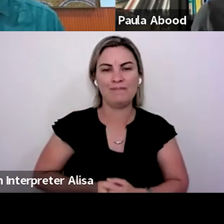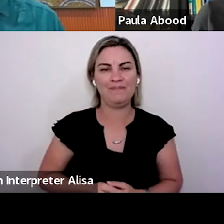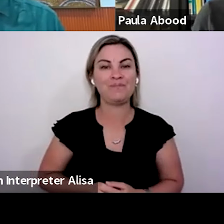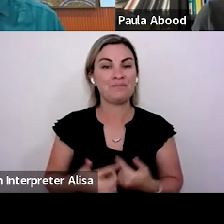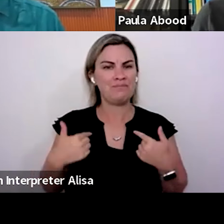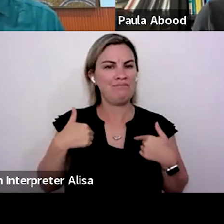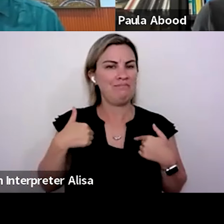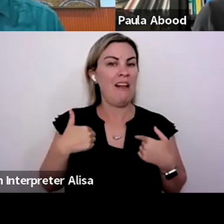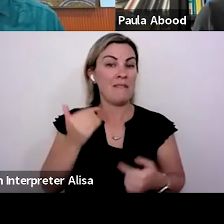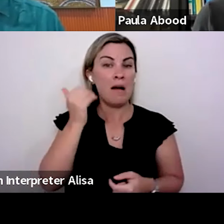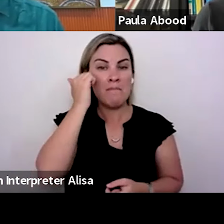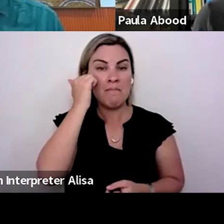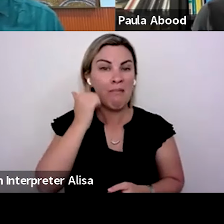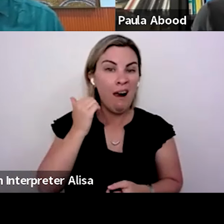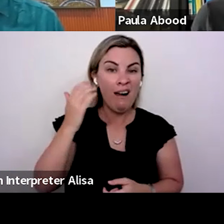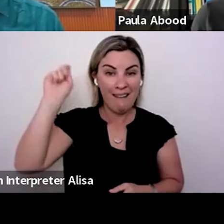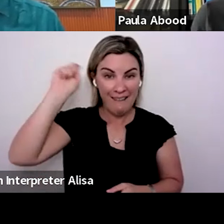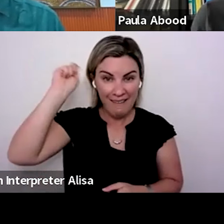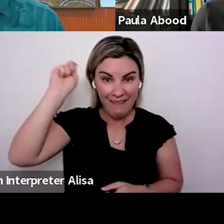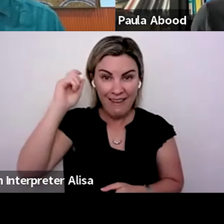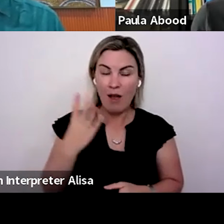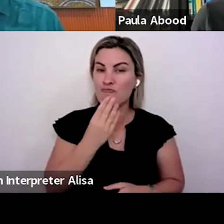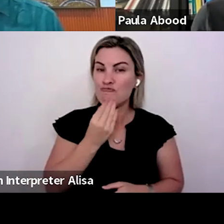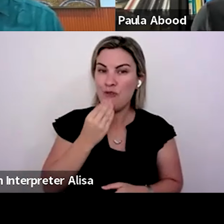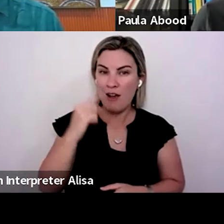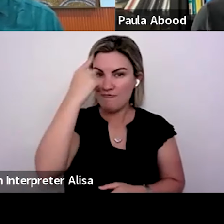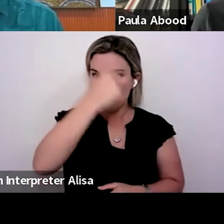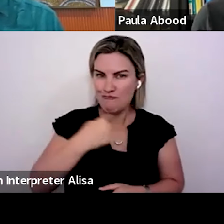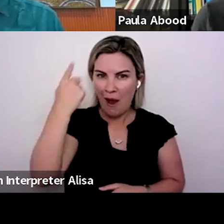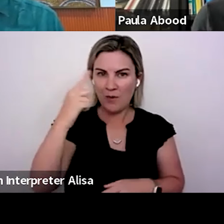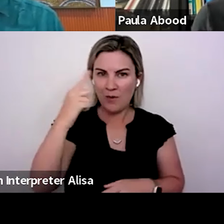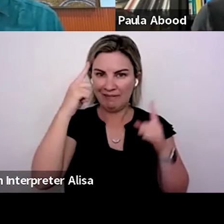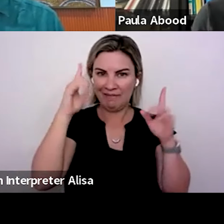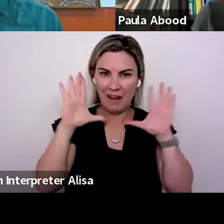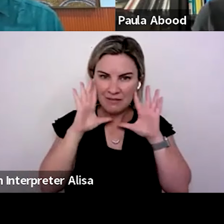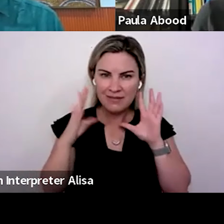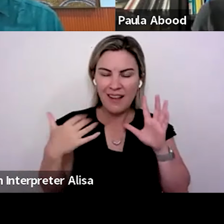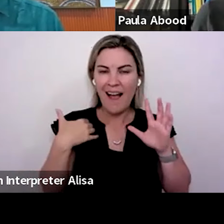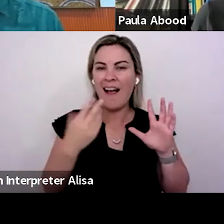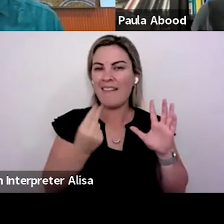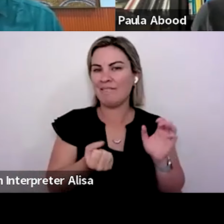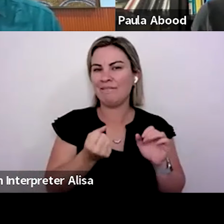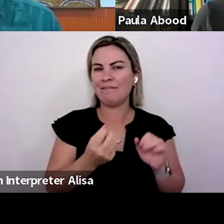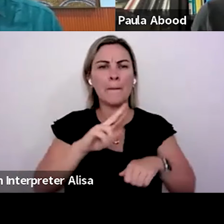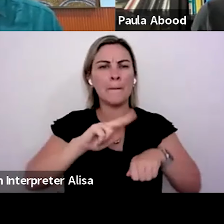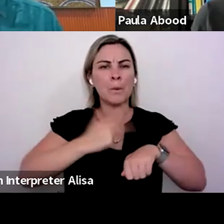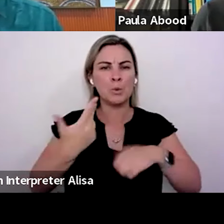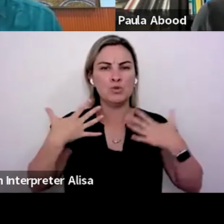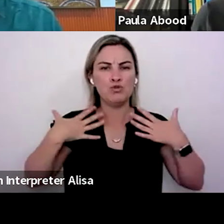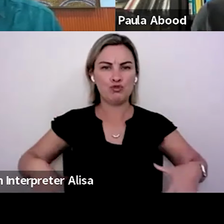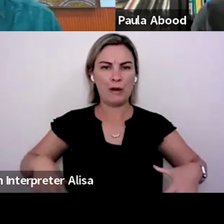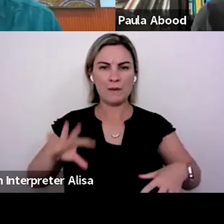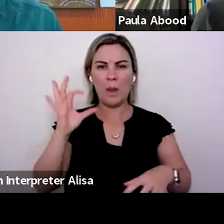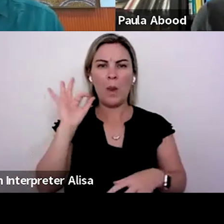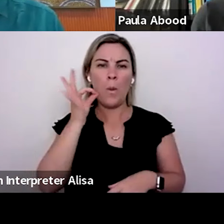bound round face and I'm wearing a navy blue dress with white spots. Thanks very much, Trish.